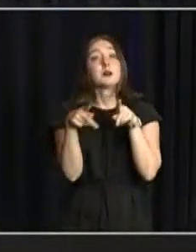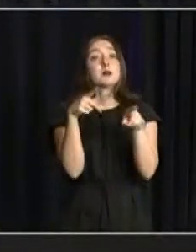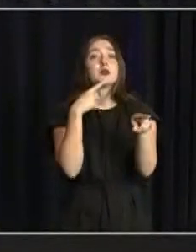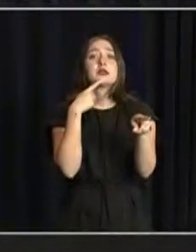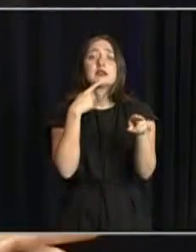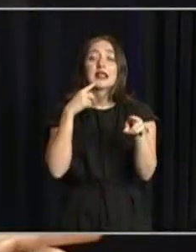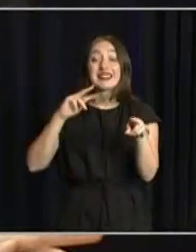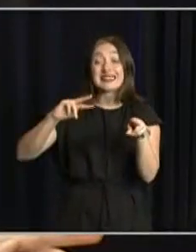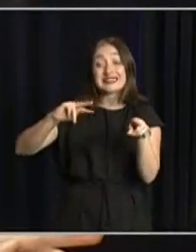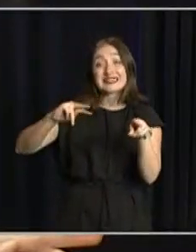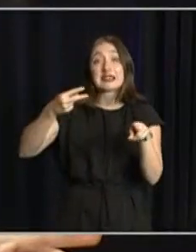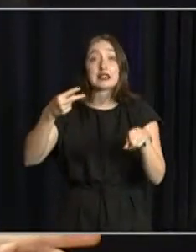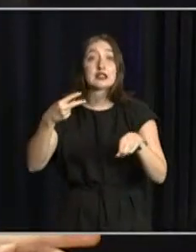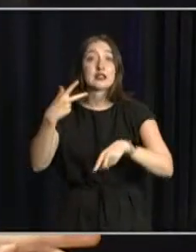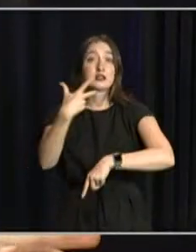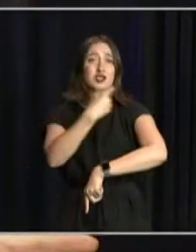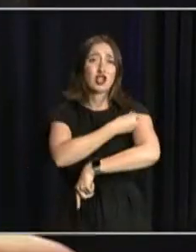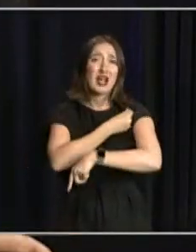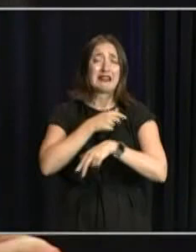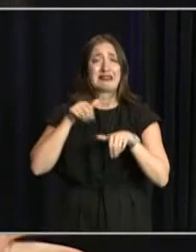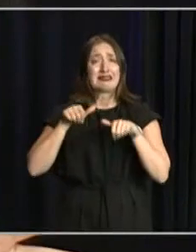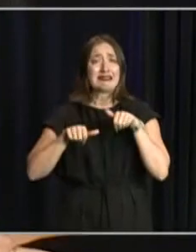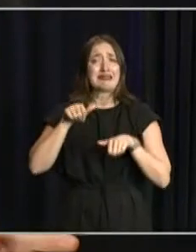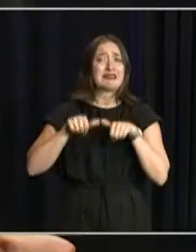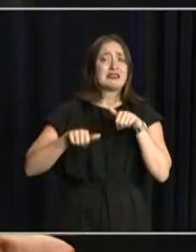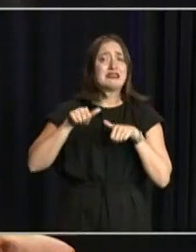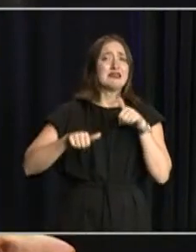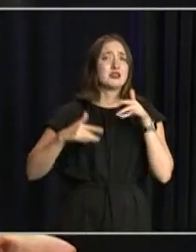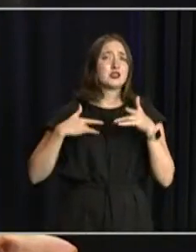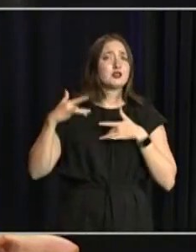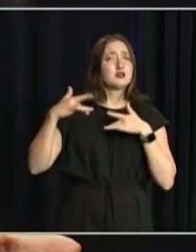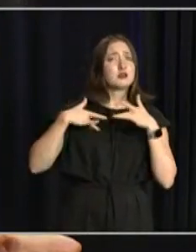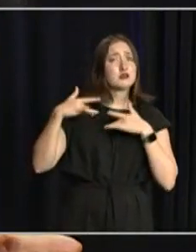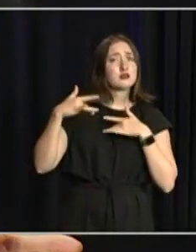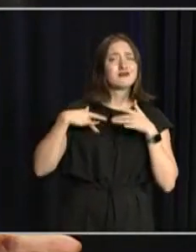because they've heard about side effects and first of all, not everybody has side effects,